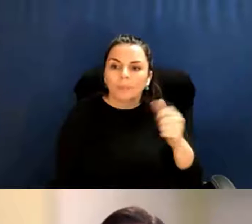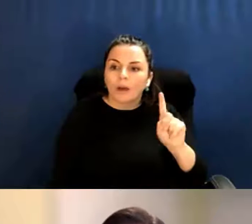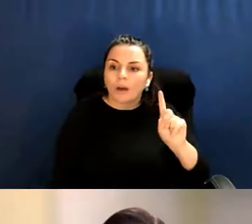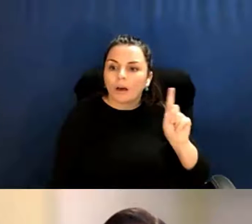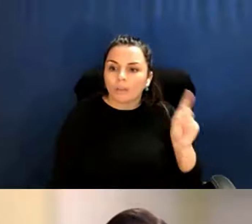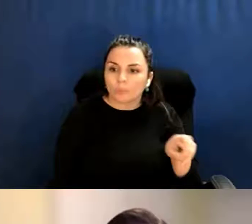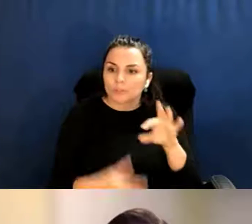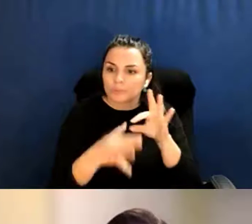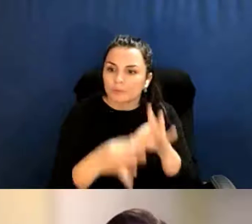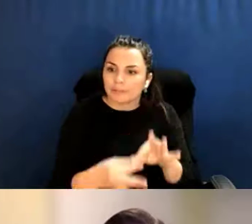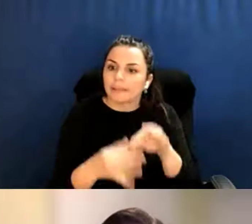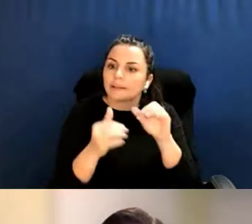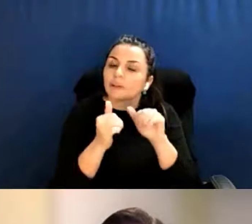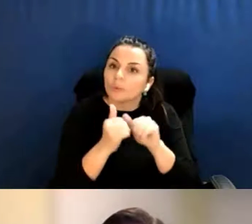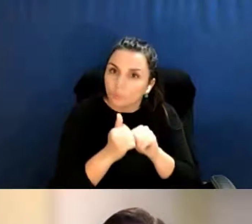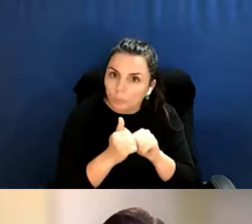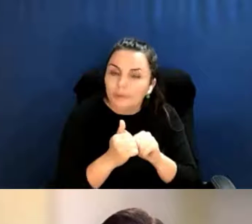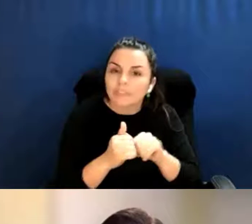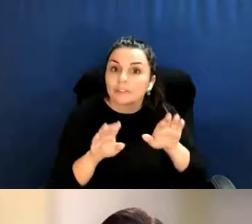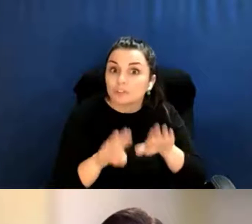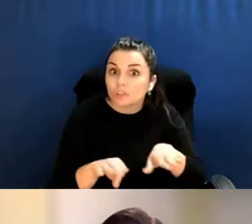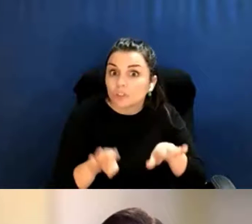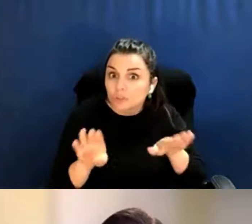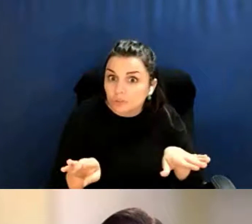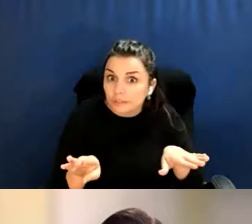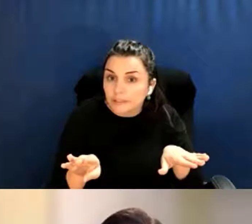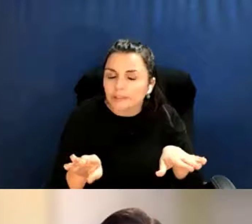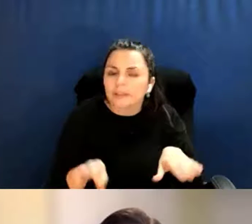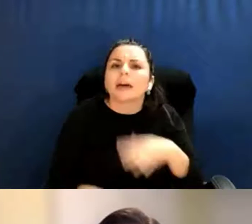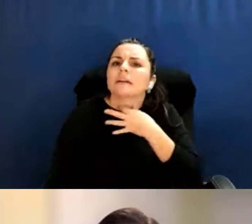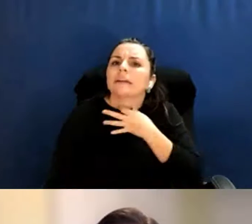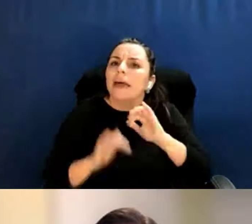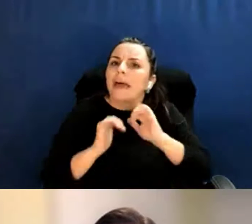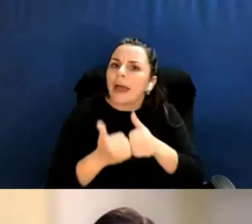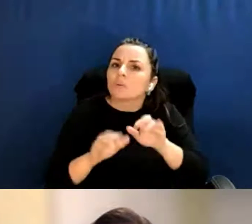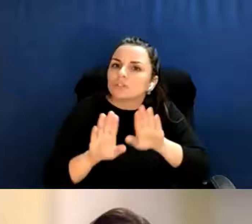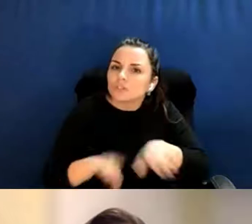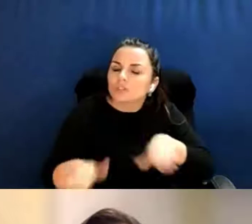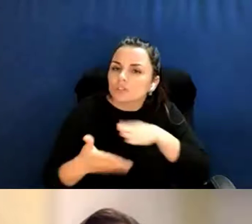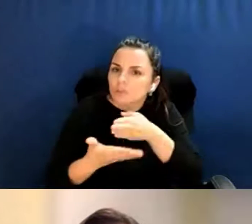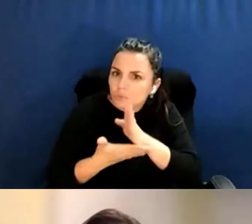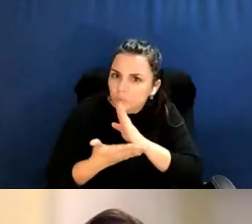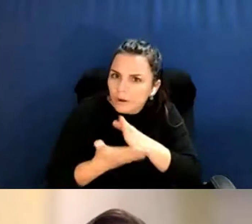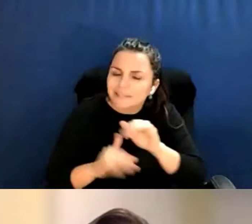How can we make sure that they have their rights protected while the contact person is their parents.